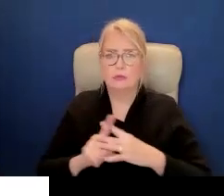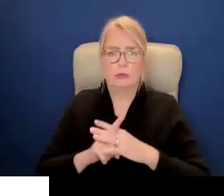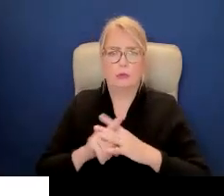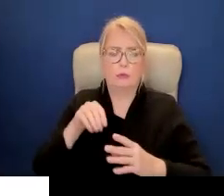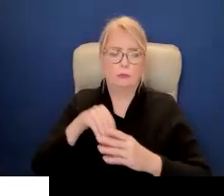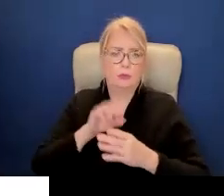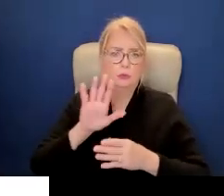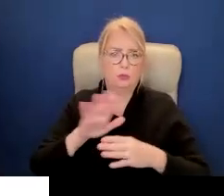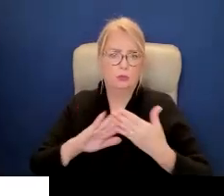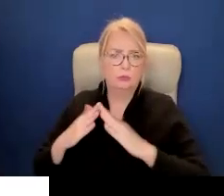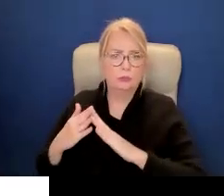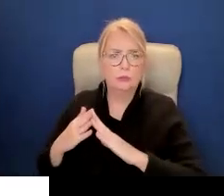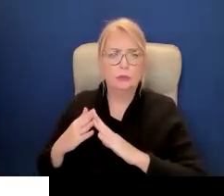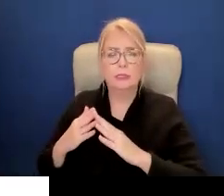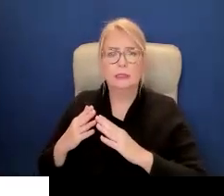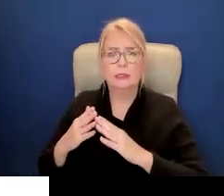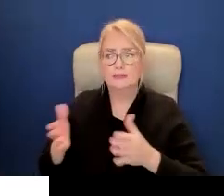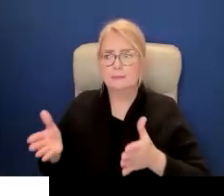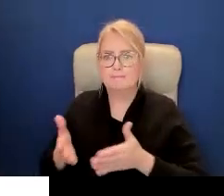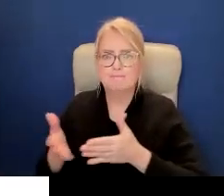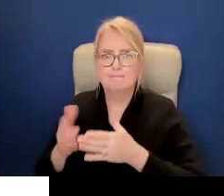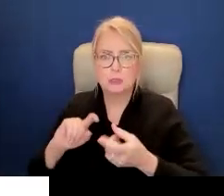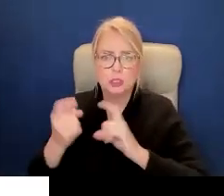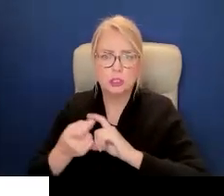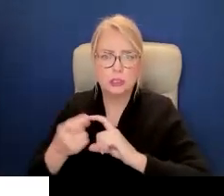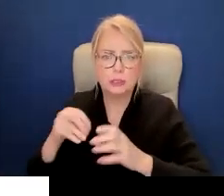Even having, we have some posters and,